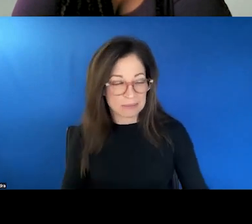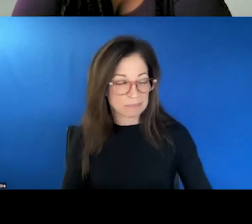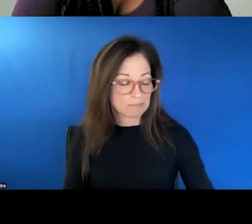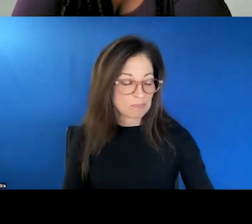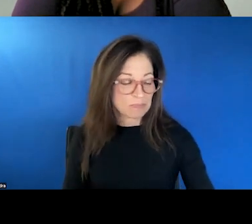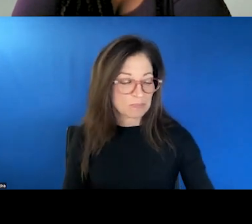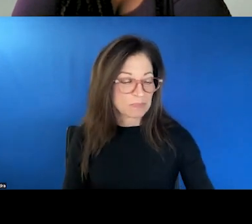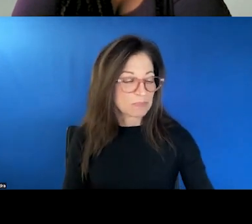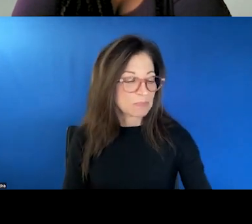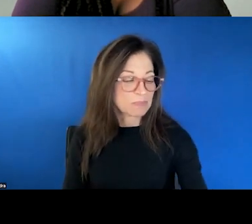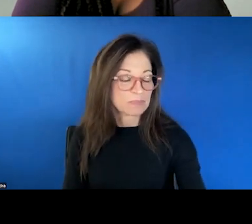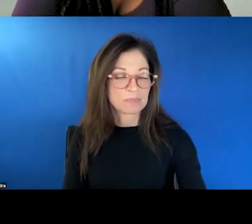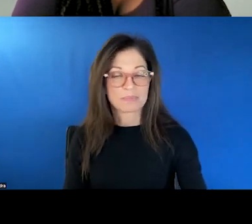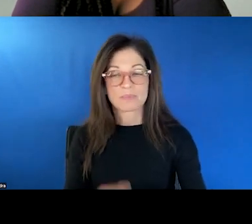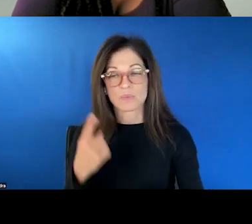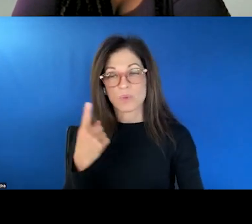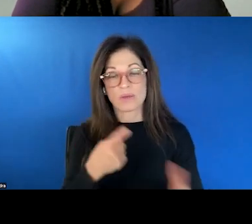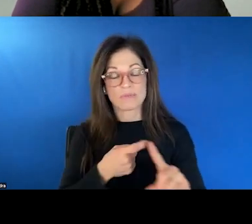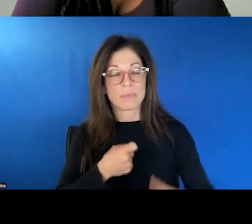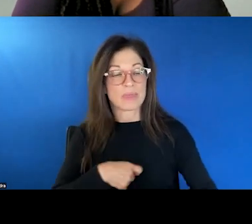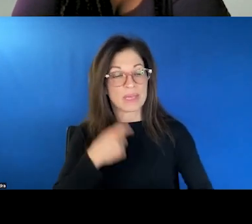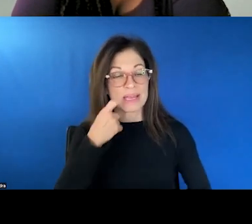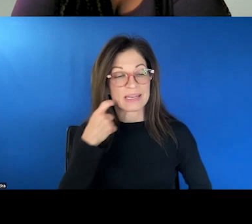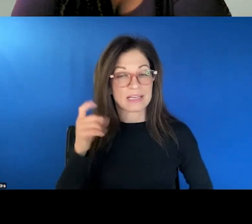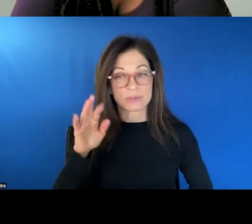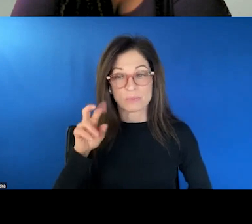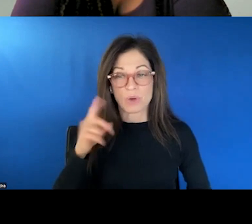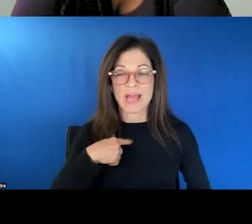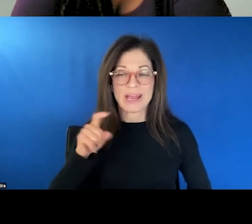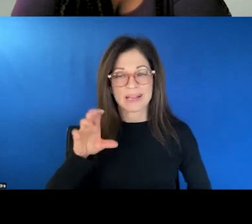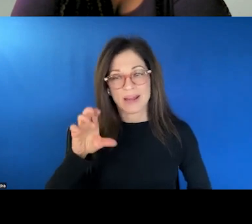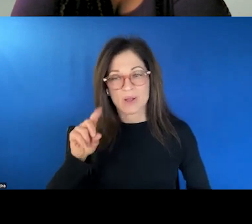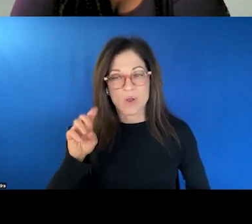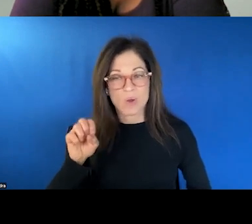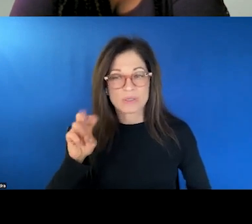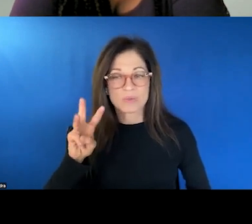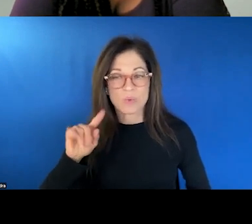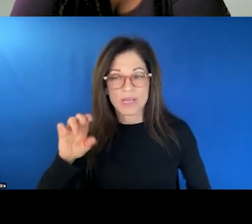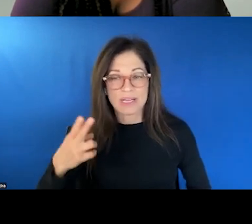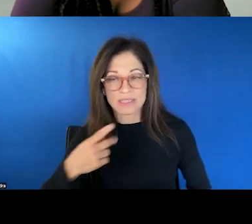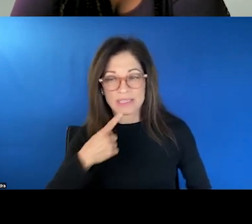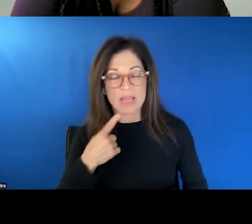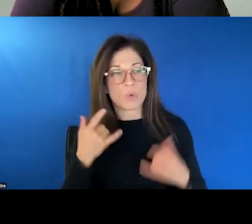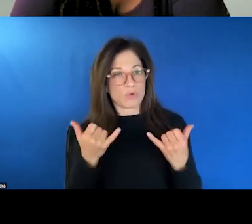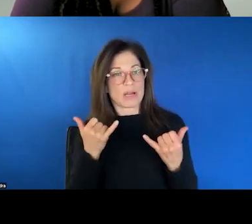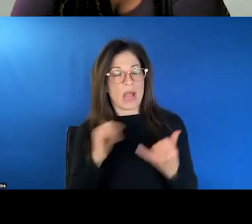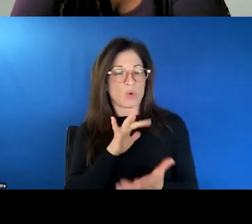FOR MY ADDICTIONS BOARD, I HAD TO SWITCH AND TELL MYSELF THAT WE ARE IN THE MIDST OF AN OPIOID CRISIS AND THINKING ABOUT THE